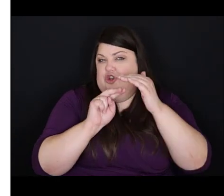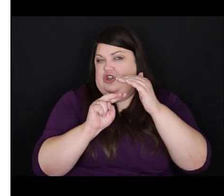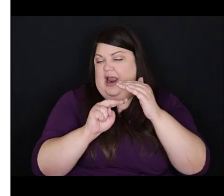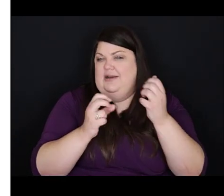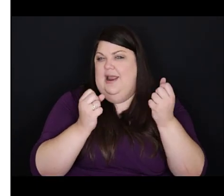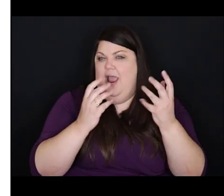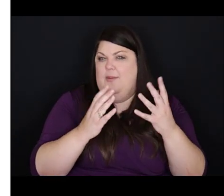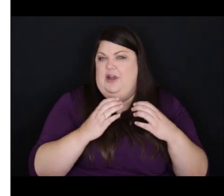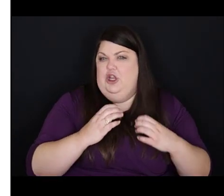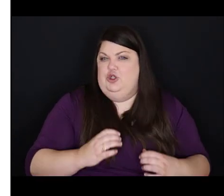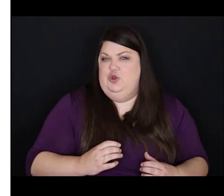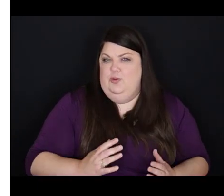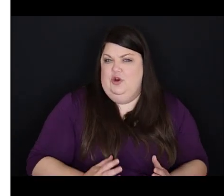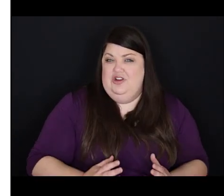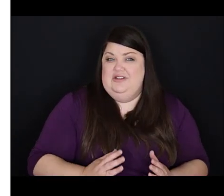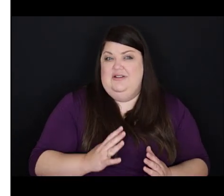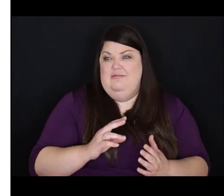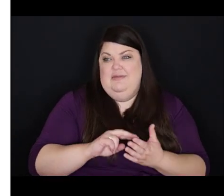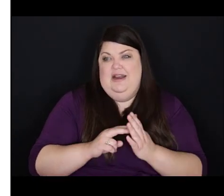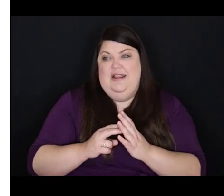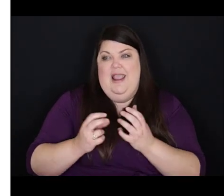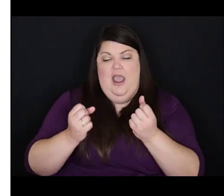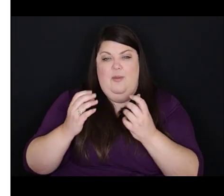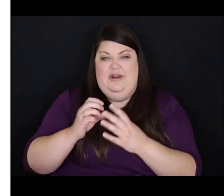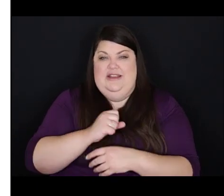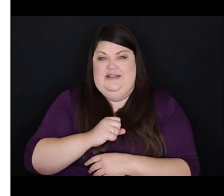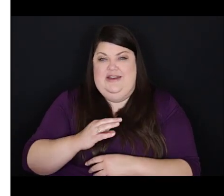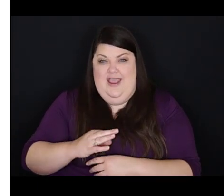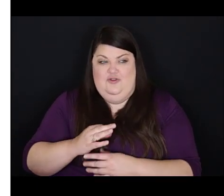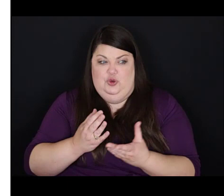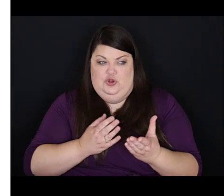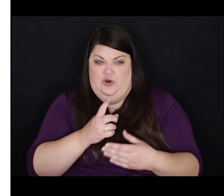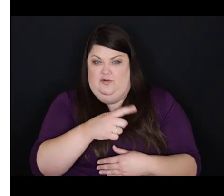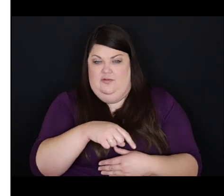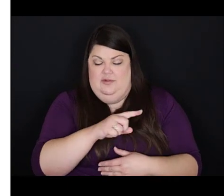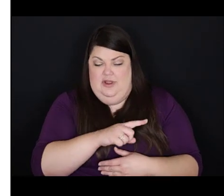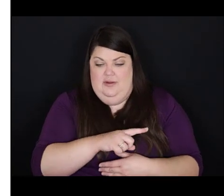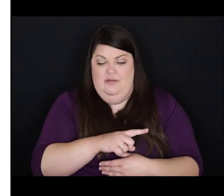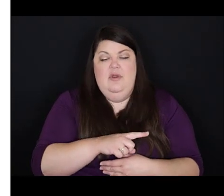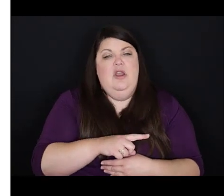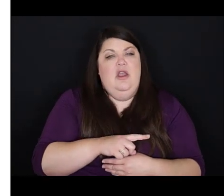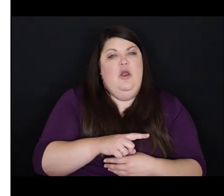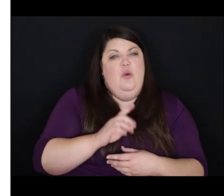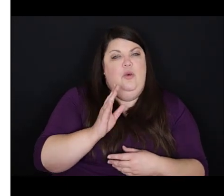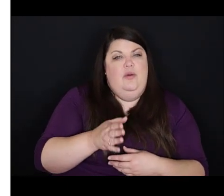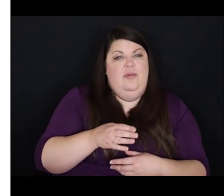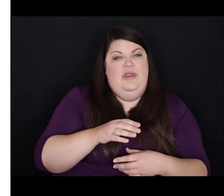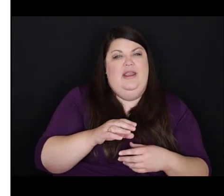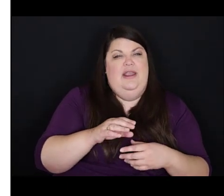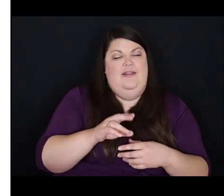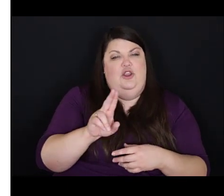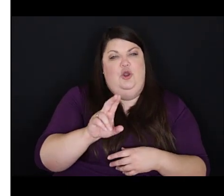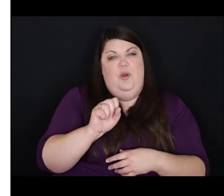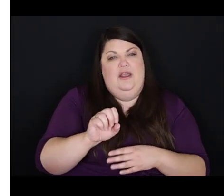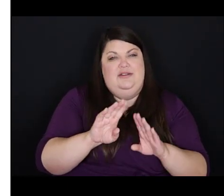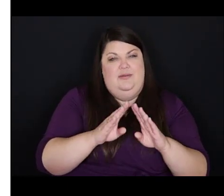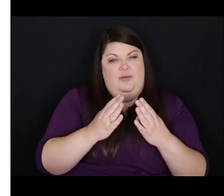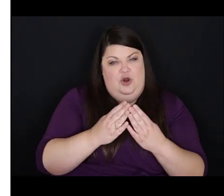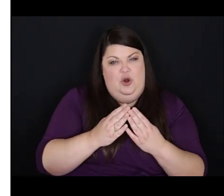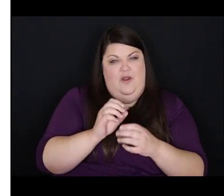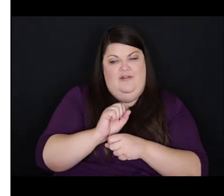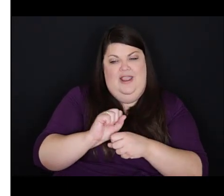number of staff you will need, include information at the U.S. Bureau of Labor Statistics at bls.gov,